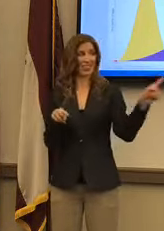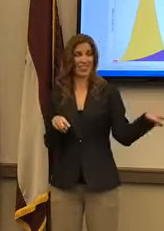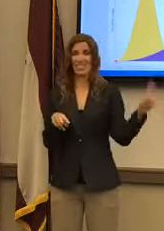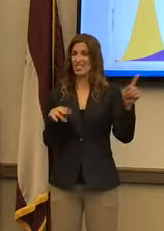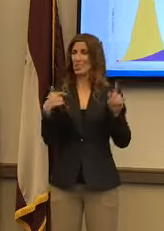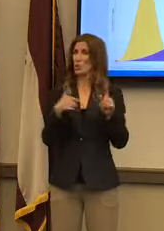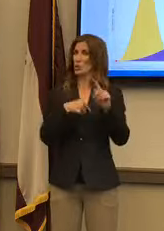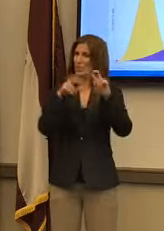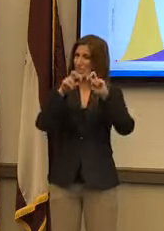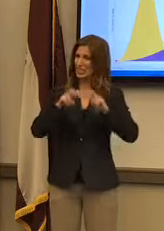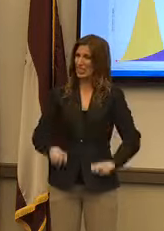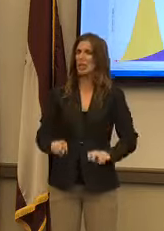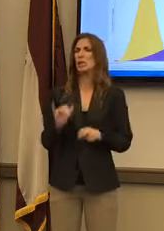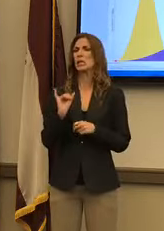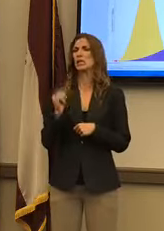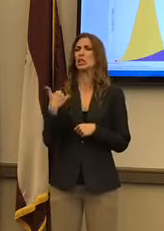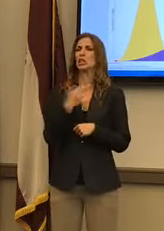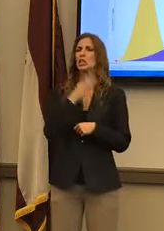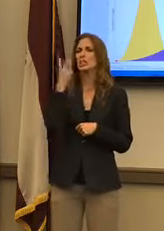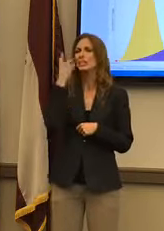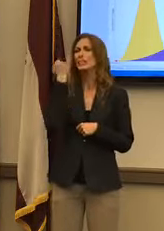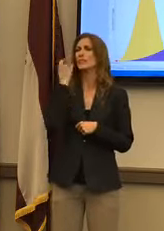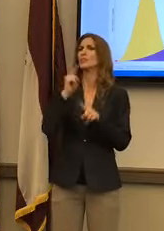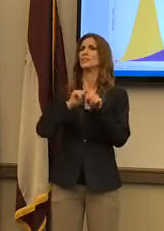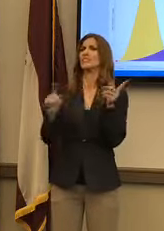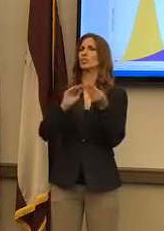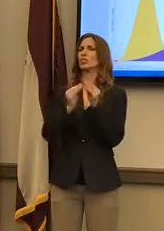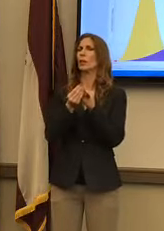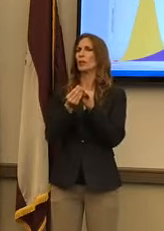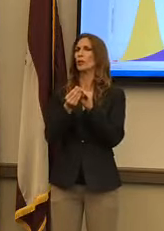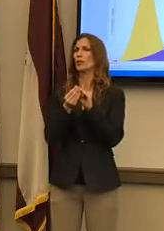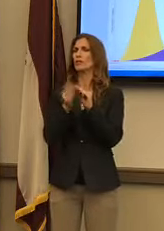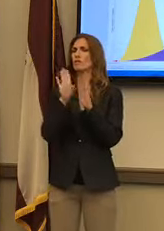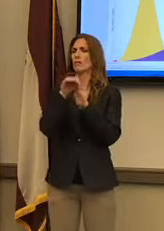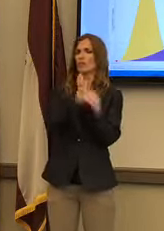were curious to see if we would see different rates of decline in the